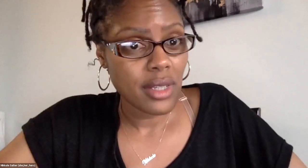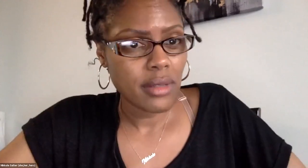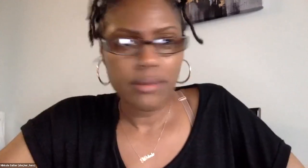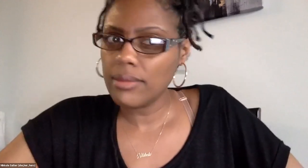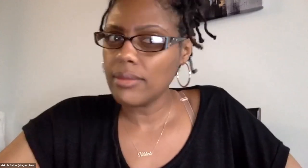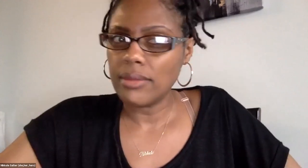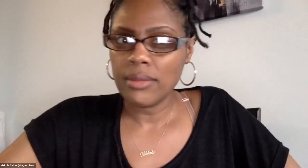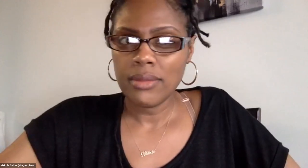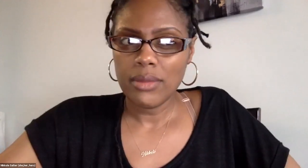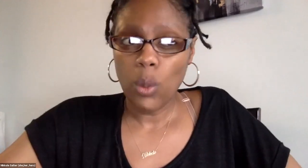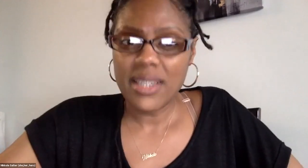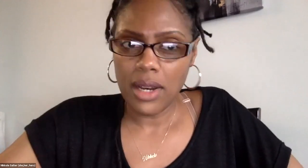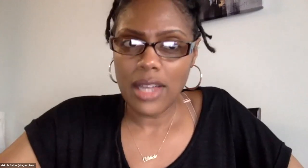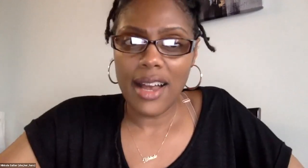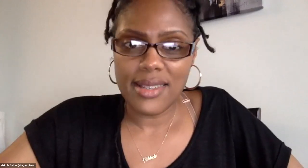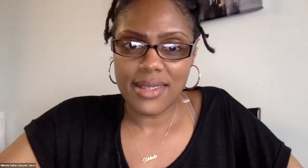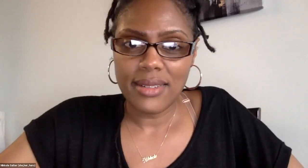Mm, we tell lies.